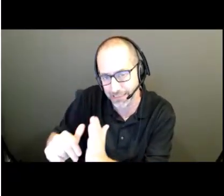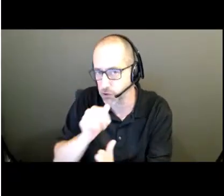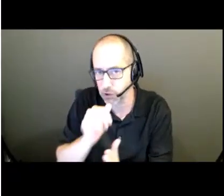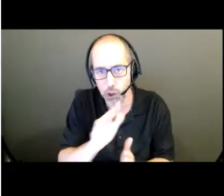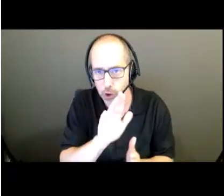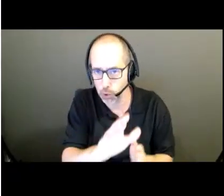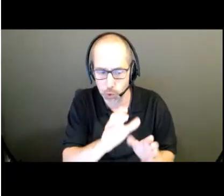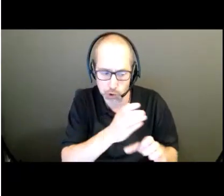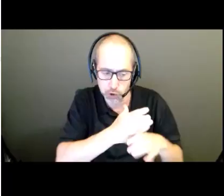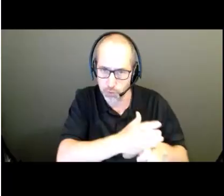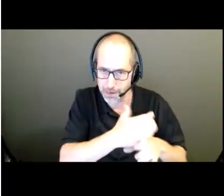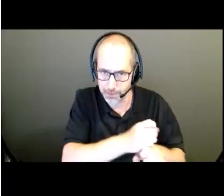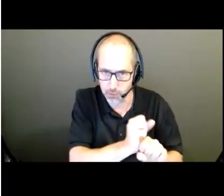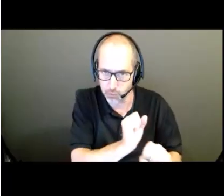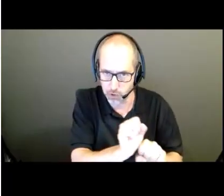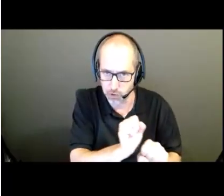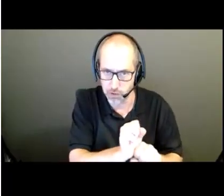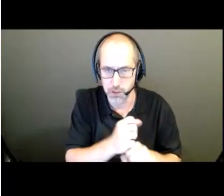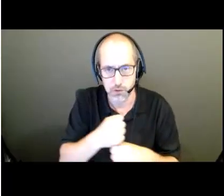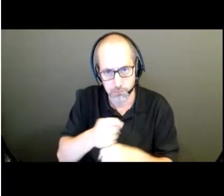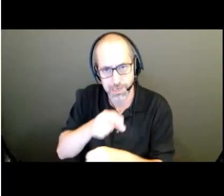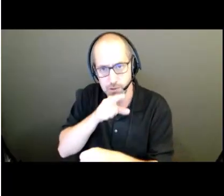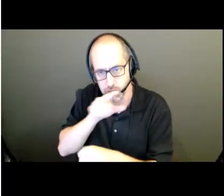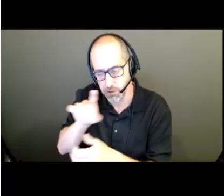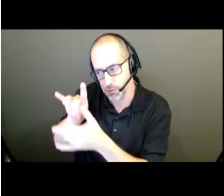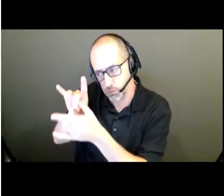So making sure that it's relevant to your proposed project.